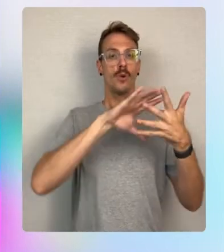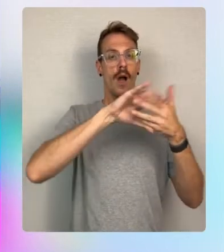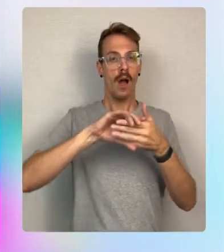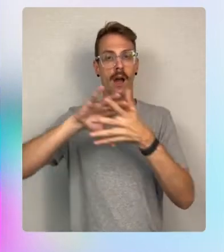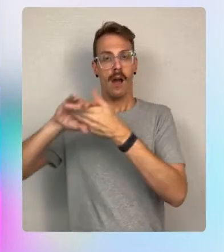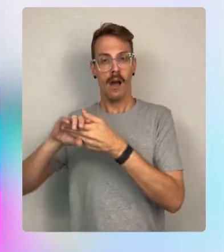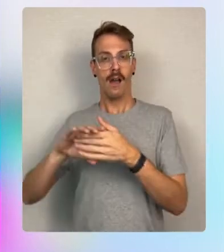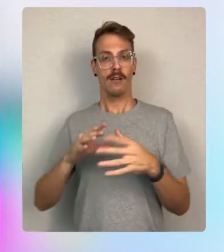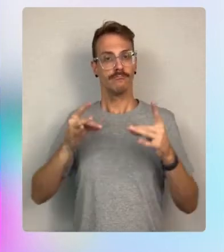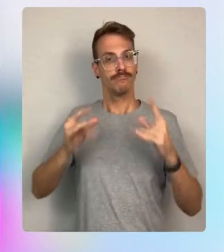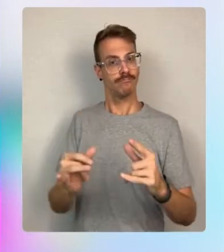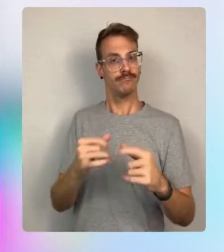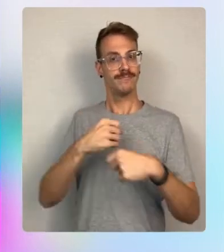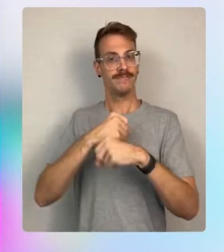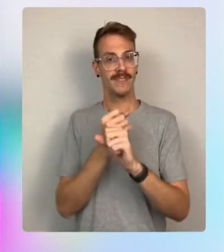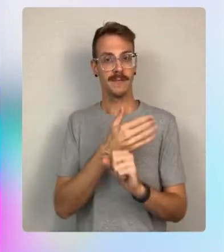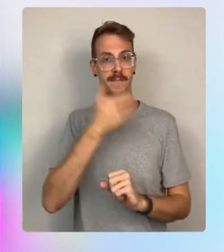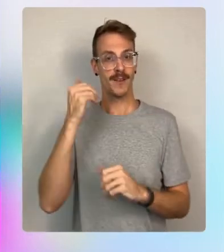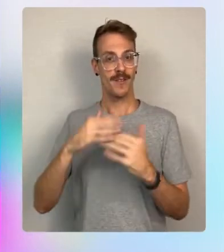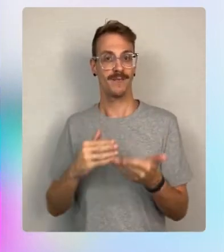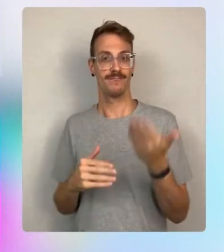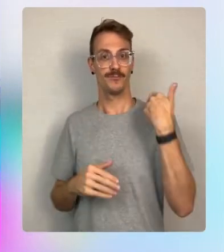that makes it more performant than its predecessor.